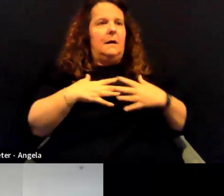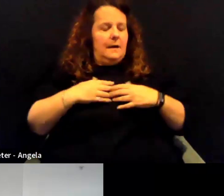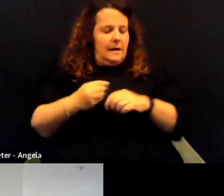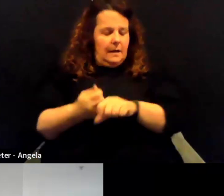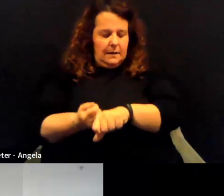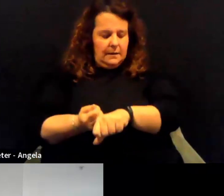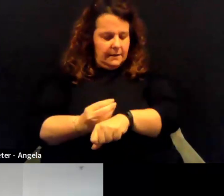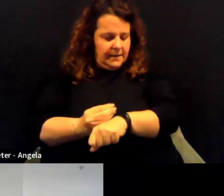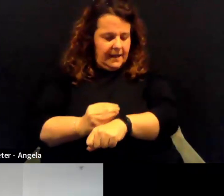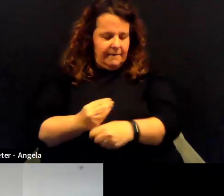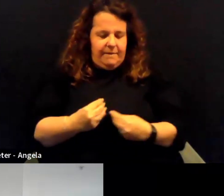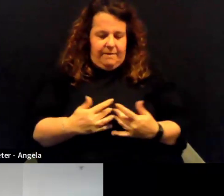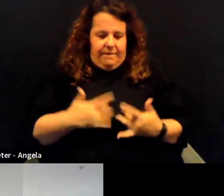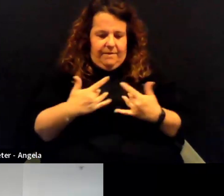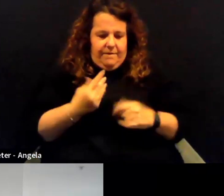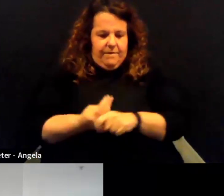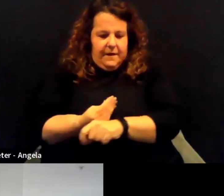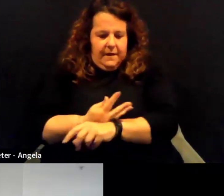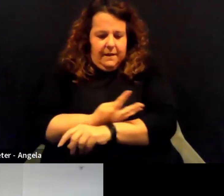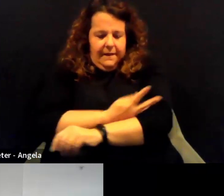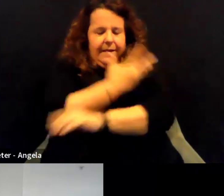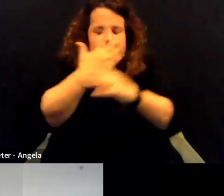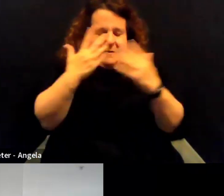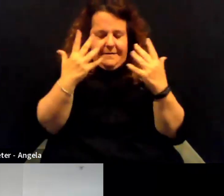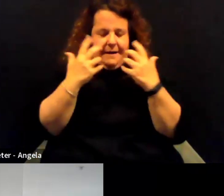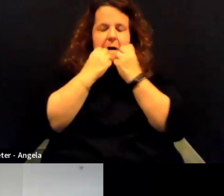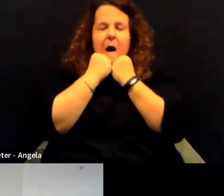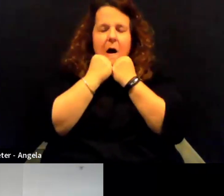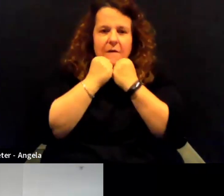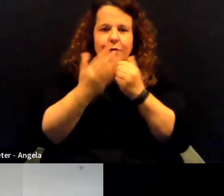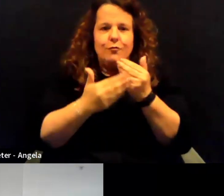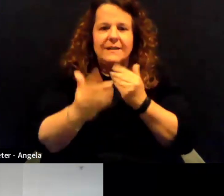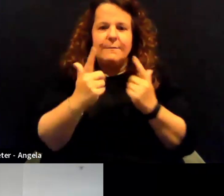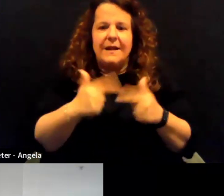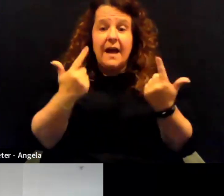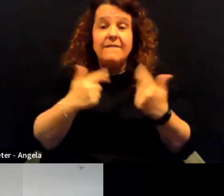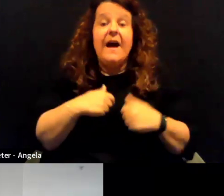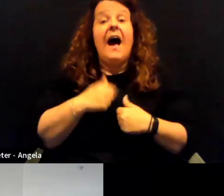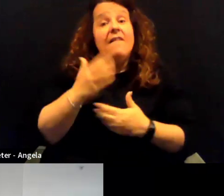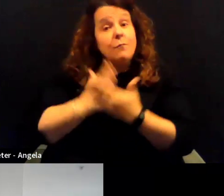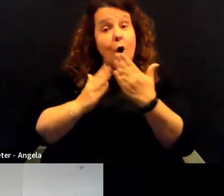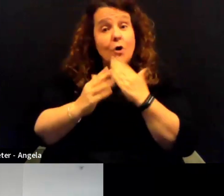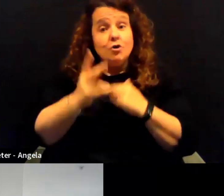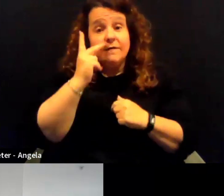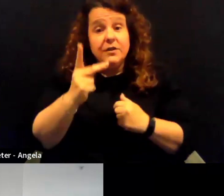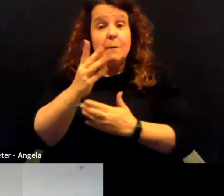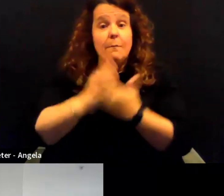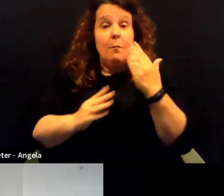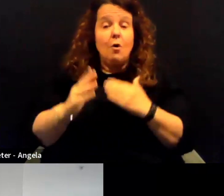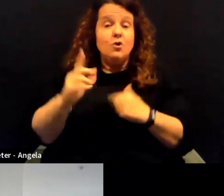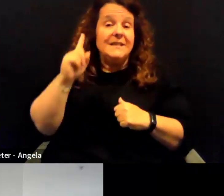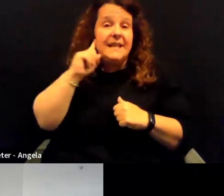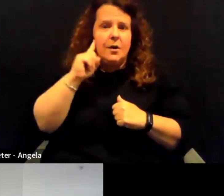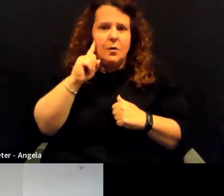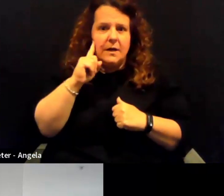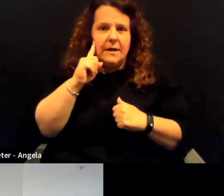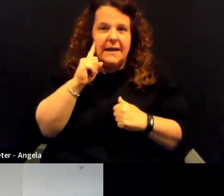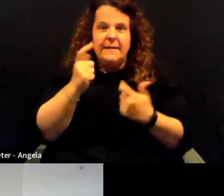will hold on to the rest of my life because as someone who has partial vision and hearing like the big bold letters, as they were introducing